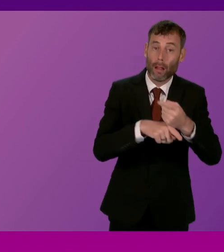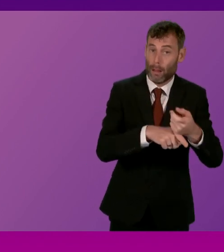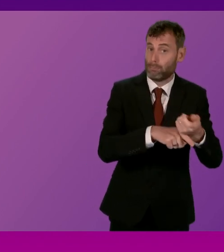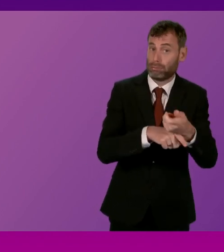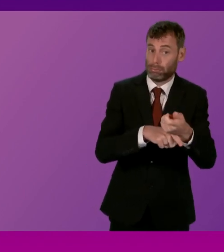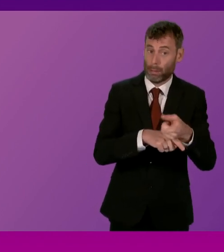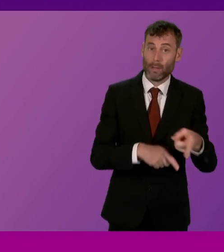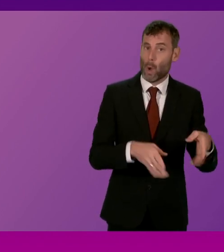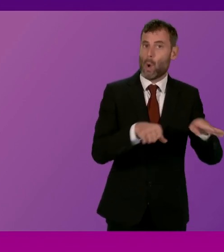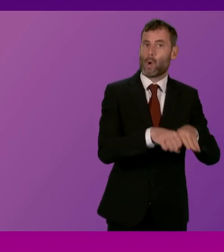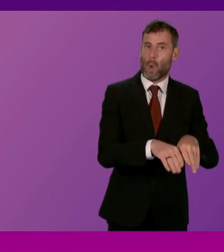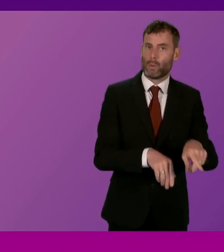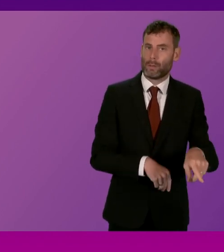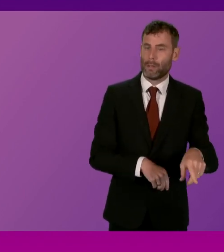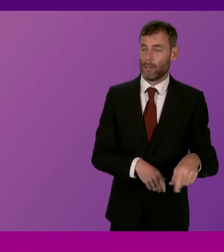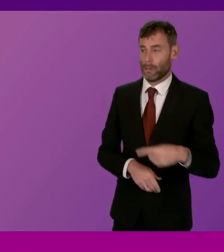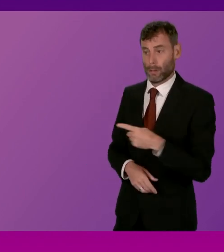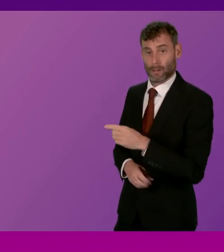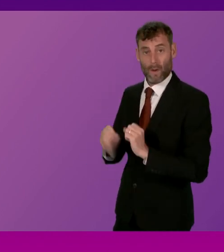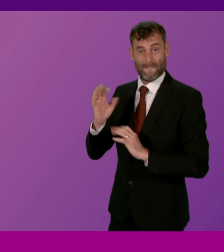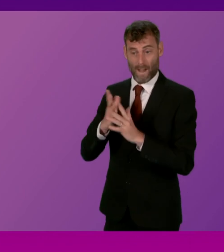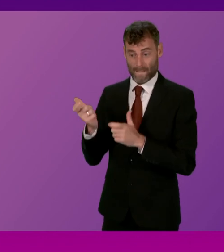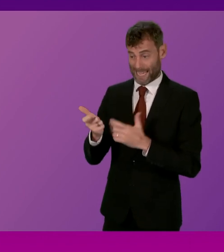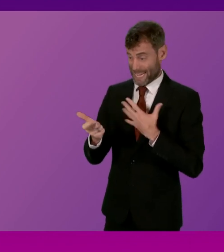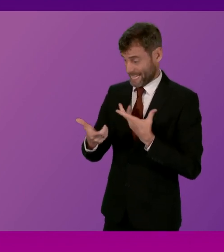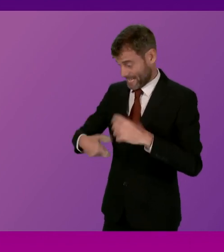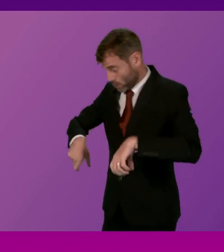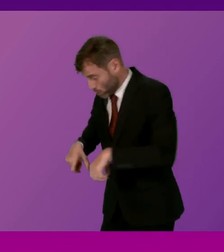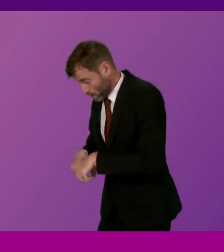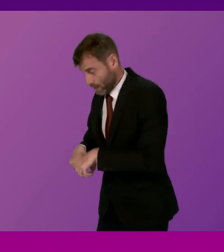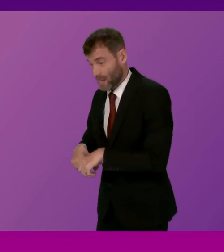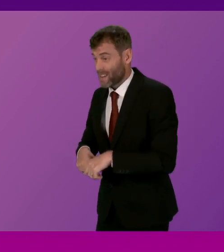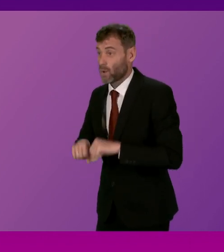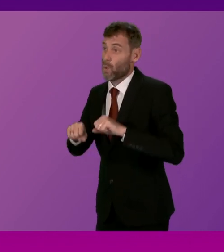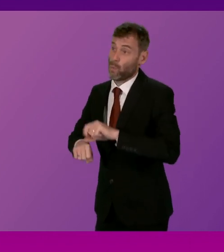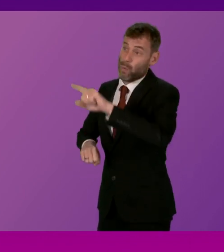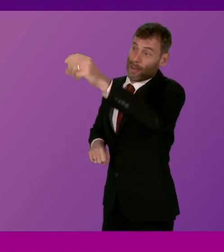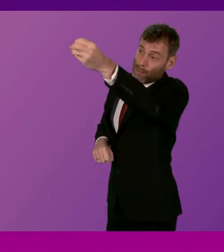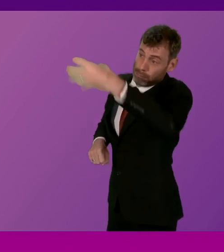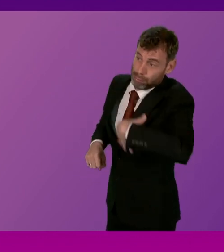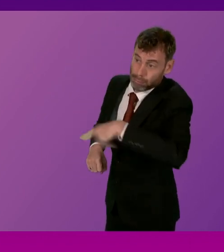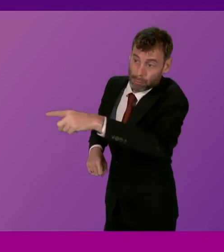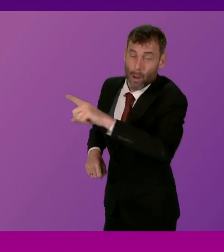had to wait for an appliance to arrive from Castlemilk, given that the Kilmarnock one had broken down?